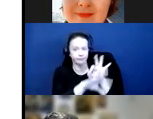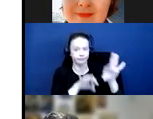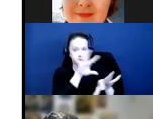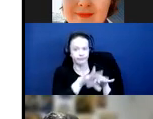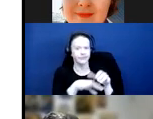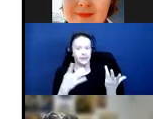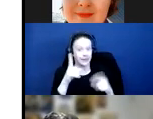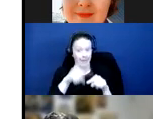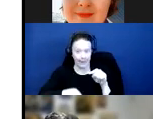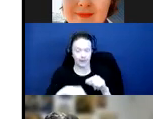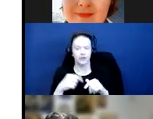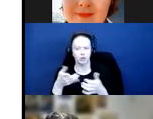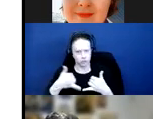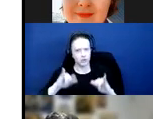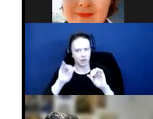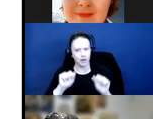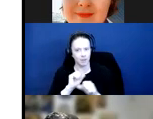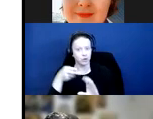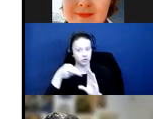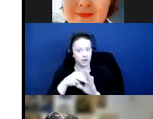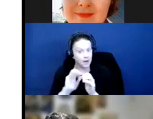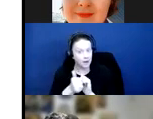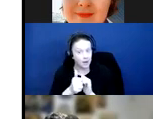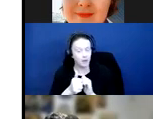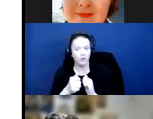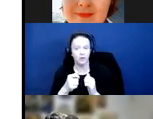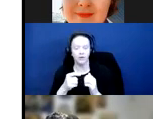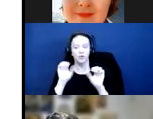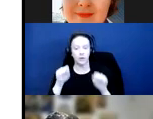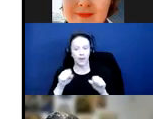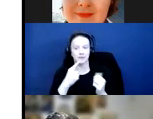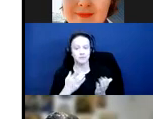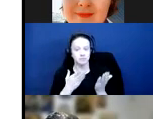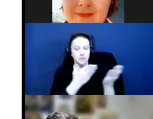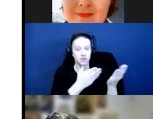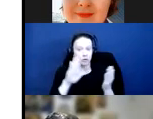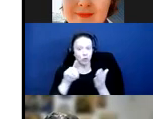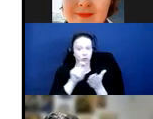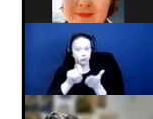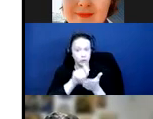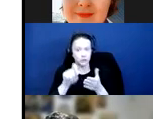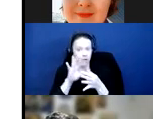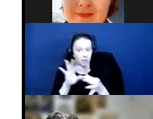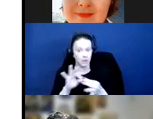in rulemaking by submitting written comment or if there's a public testimony,